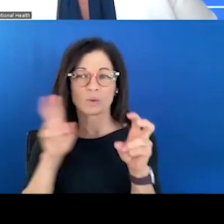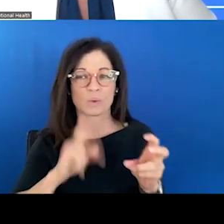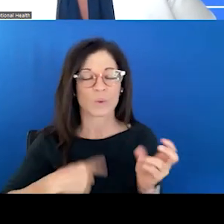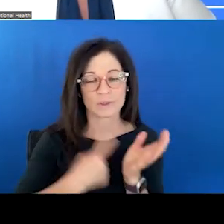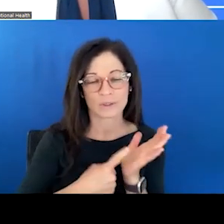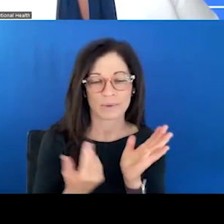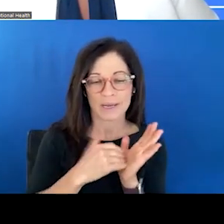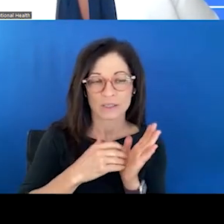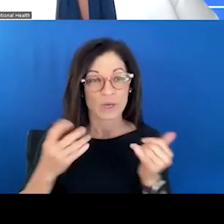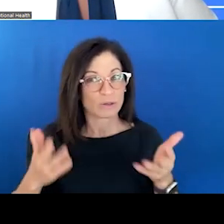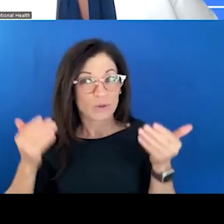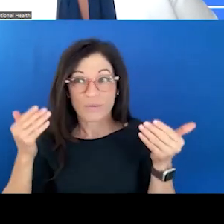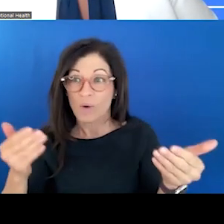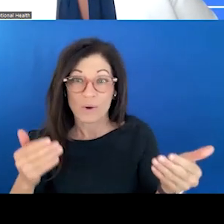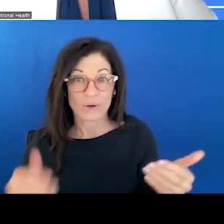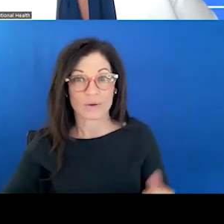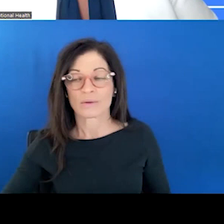LET'S MOVE FORWARD.